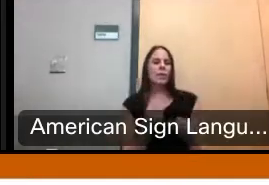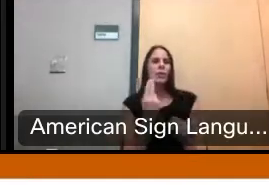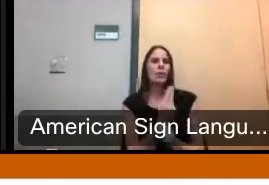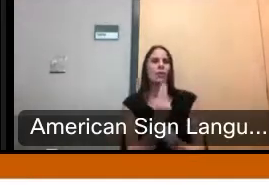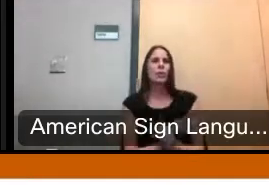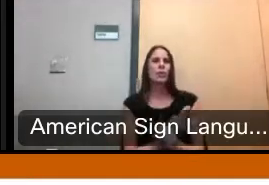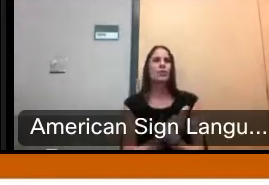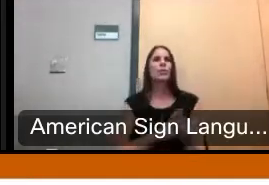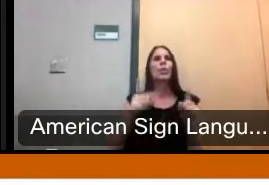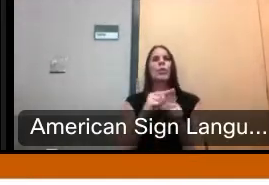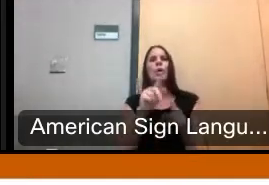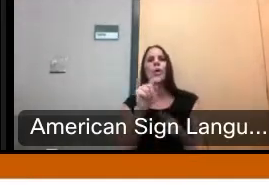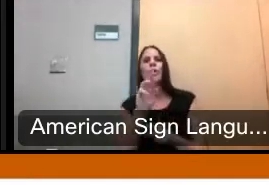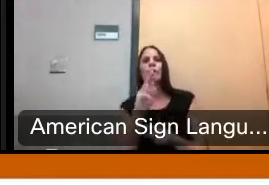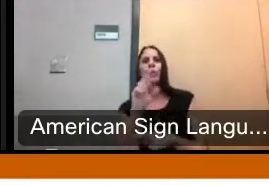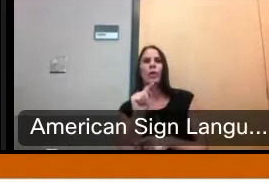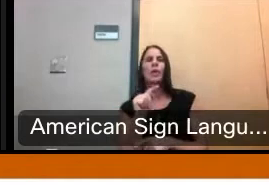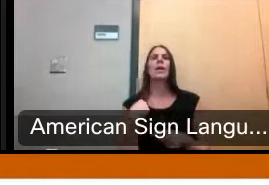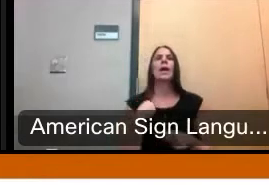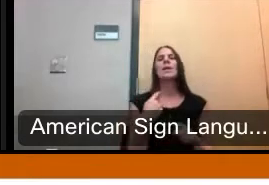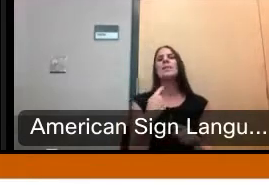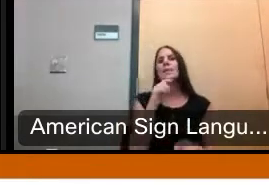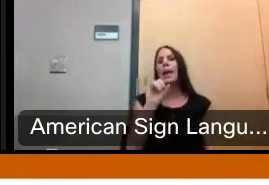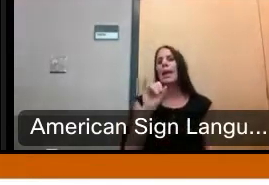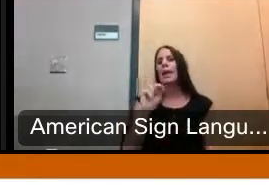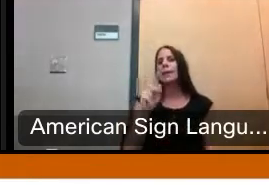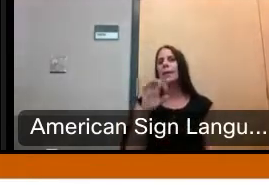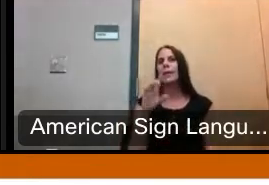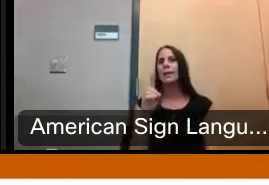We work really hard to say, intended audience because it's a good reminder that you are